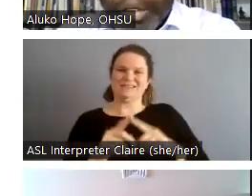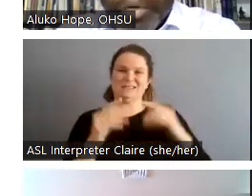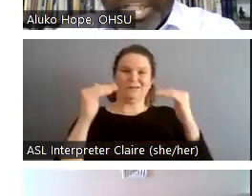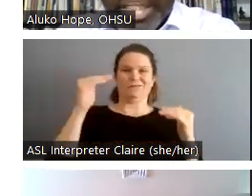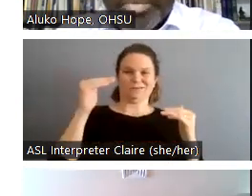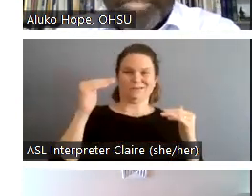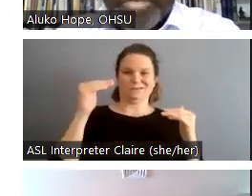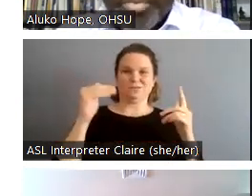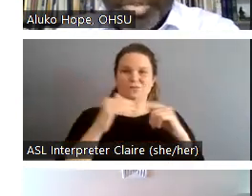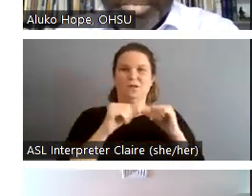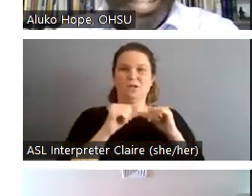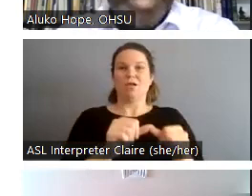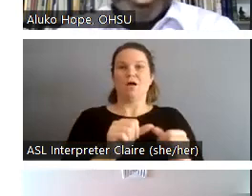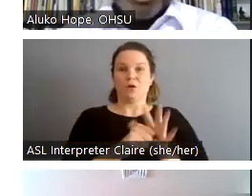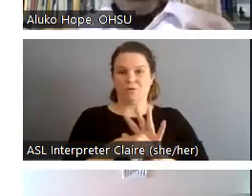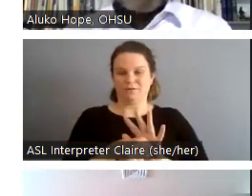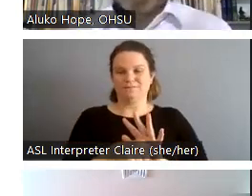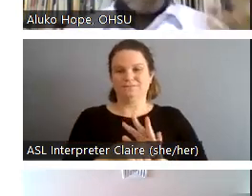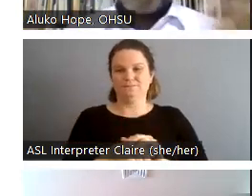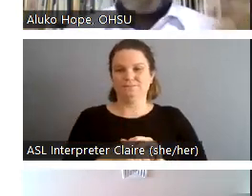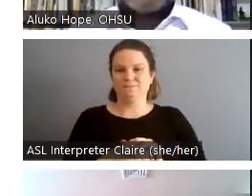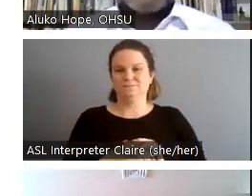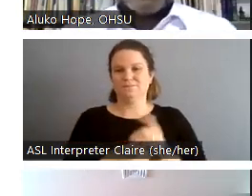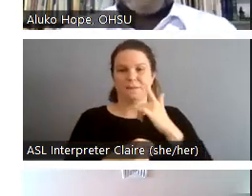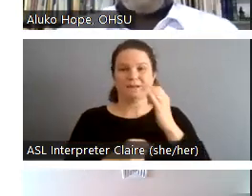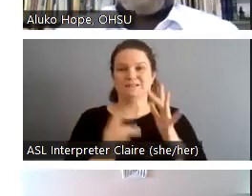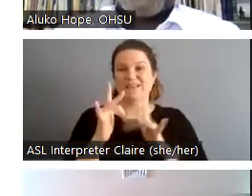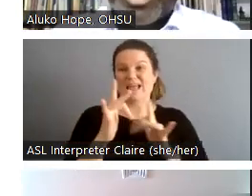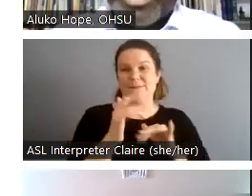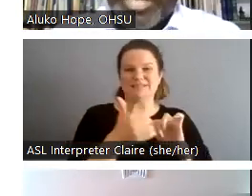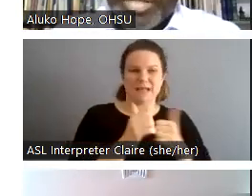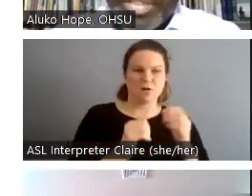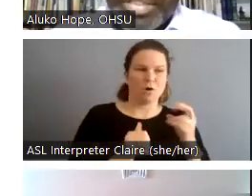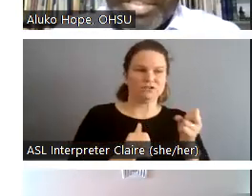with Long COVID in that community in Portland because of some of the gaps